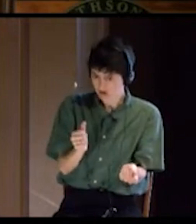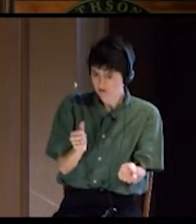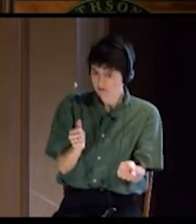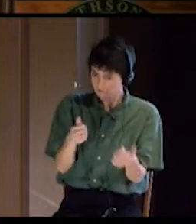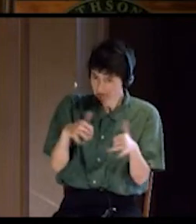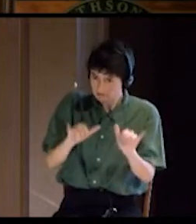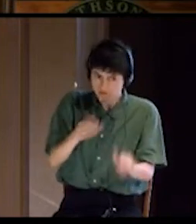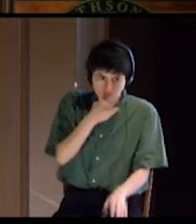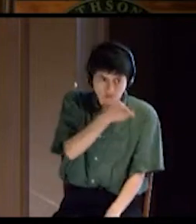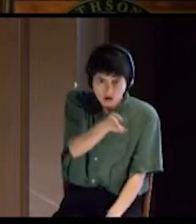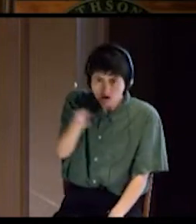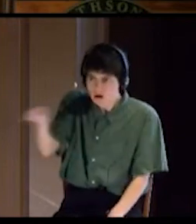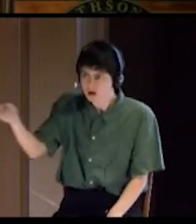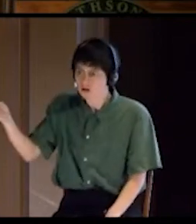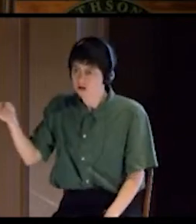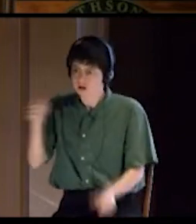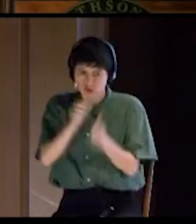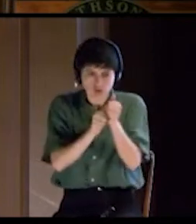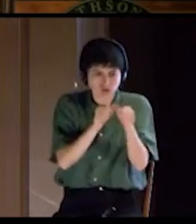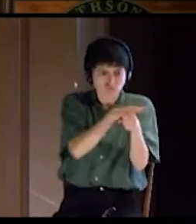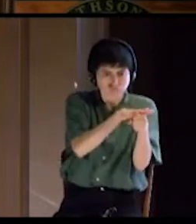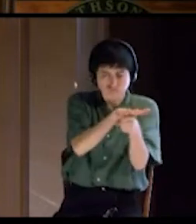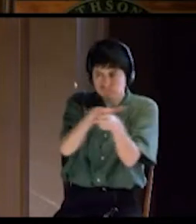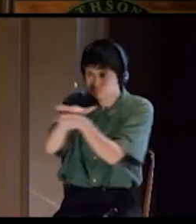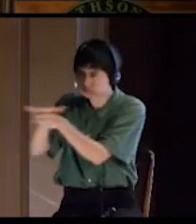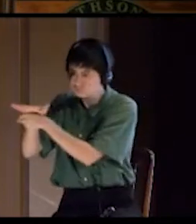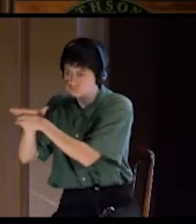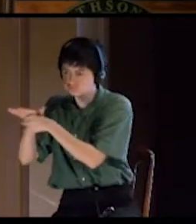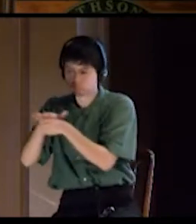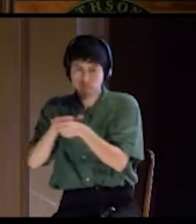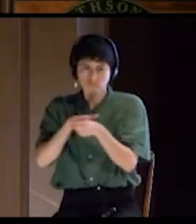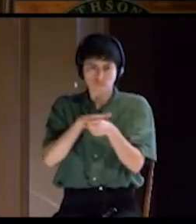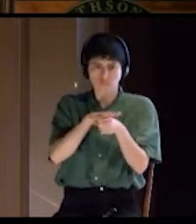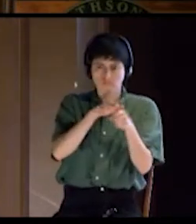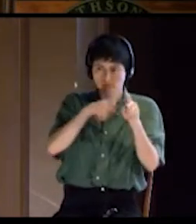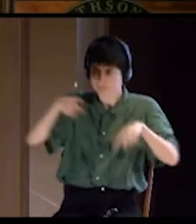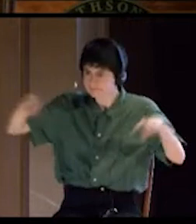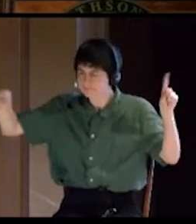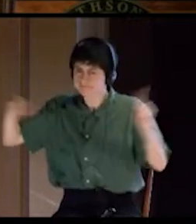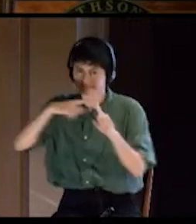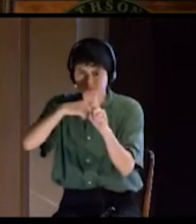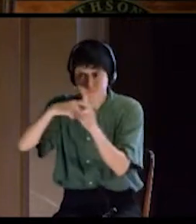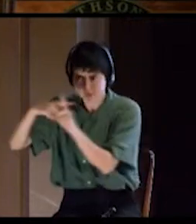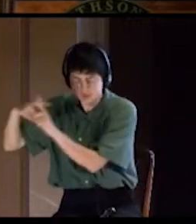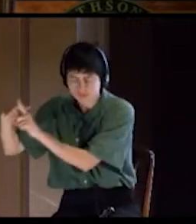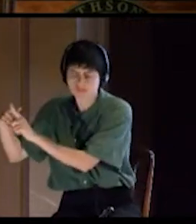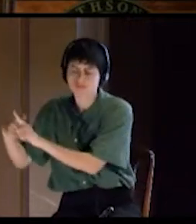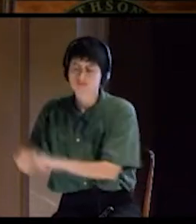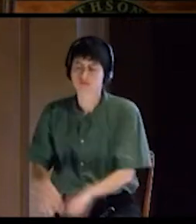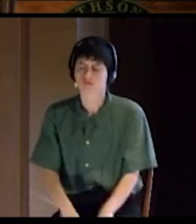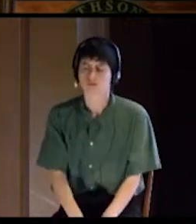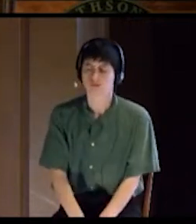and there's not a rate of temperature change that they couldn't handle. So the greatest change, they also changed in tandem with it,